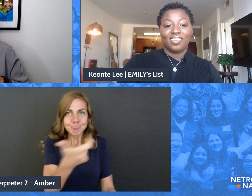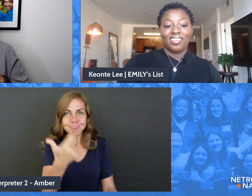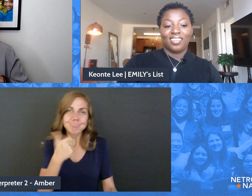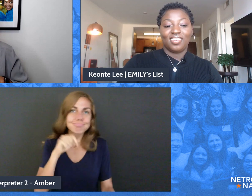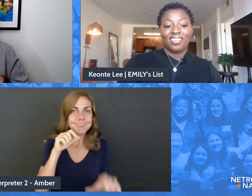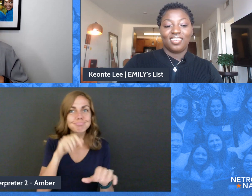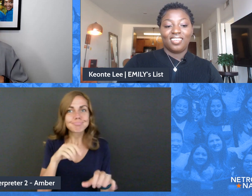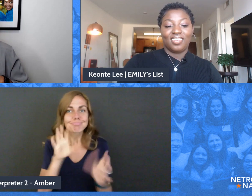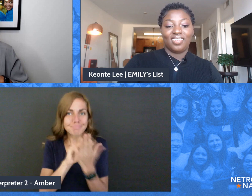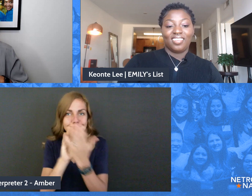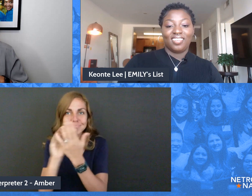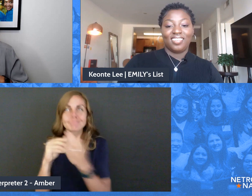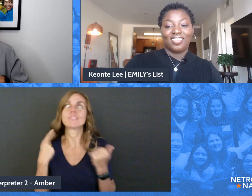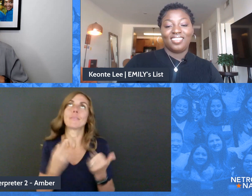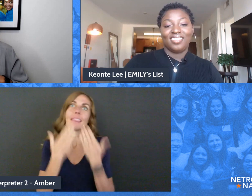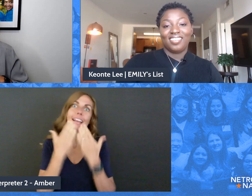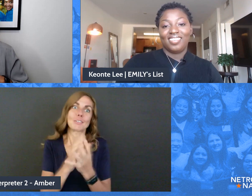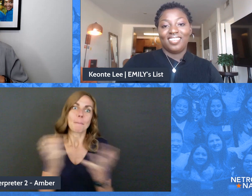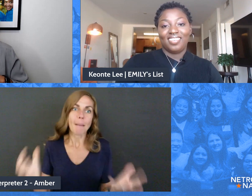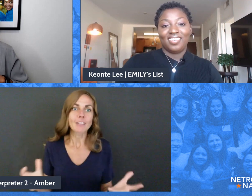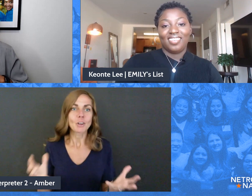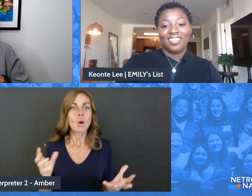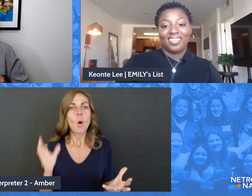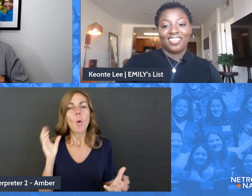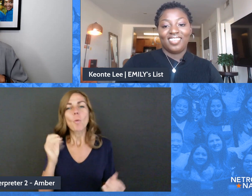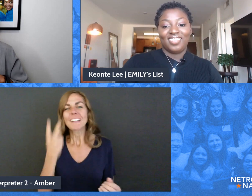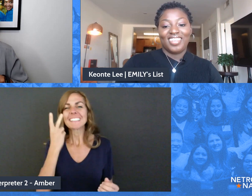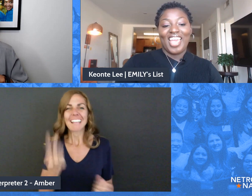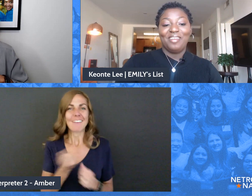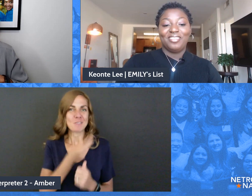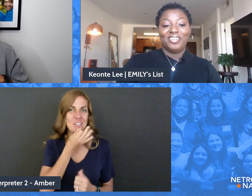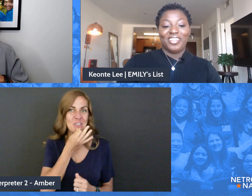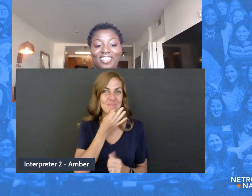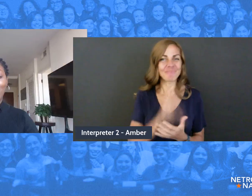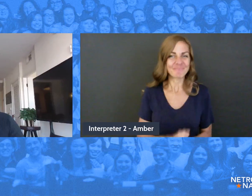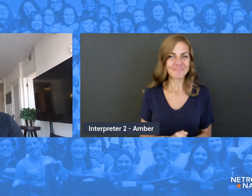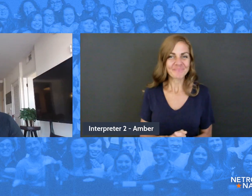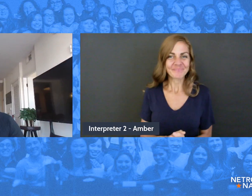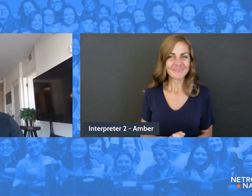So thank you so much, and we'll be seeing everyone soon. Absolutely, thank you.